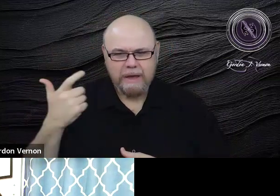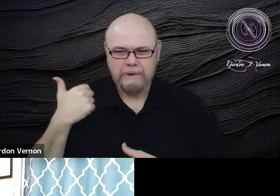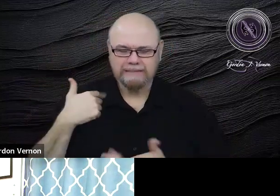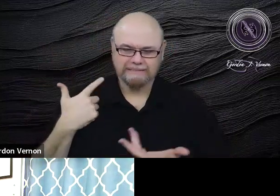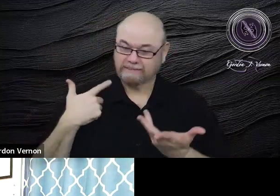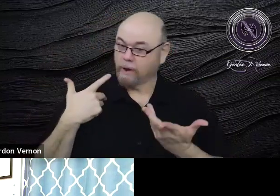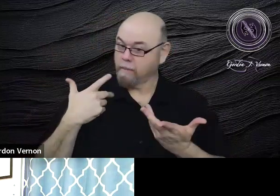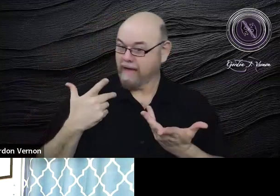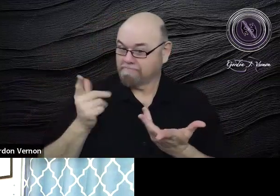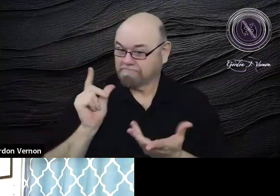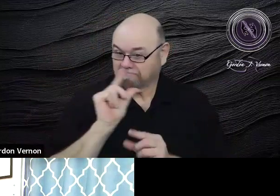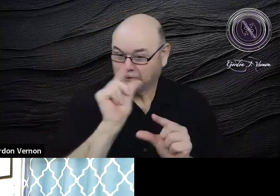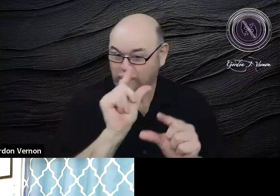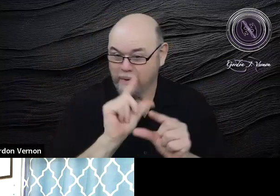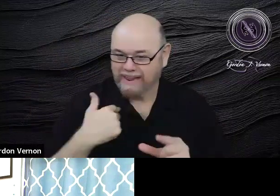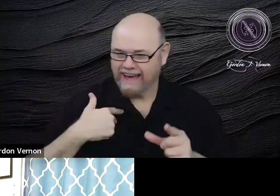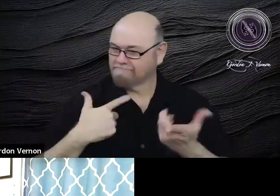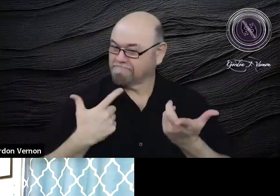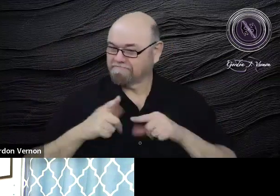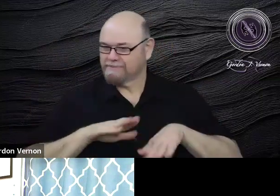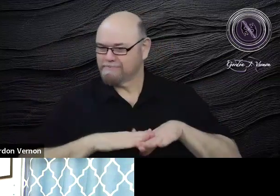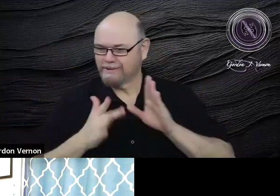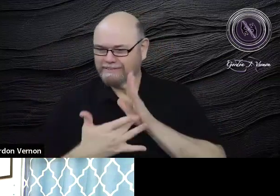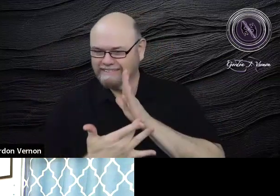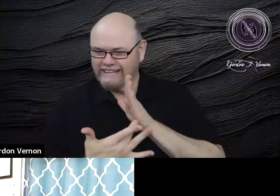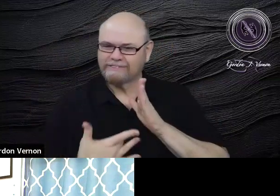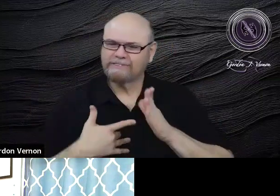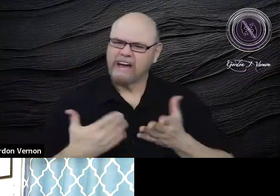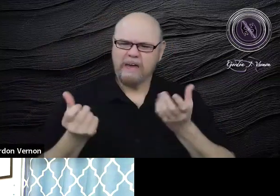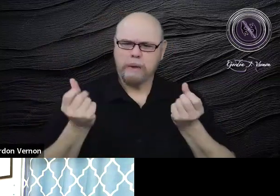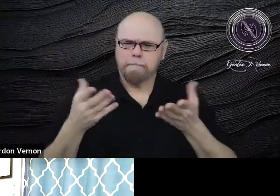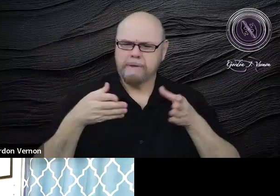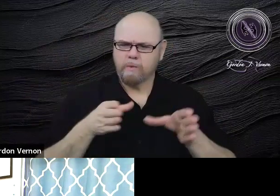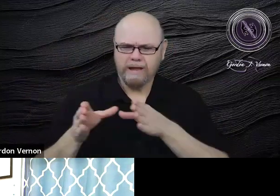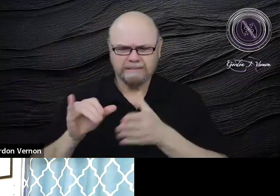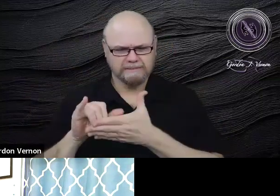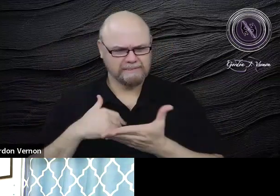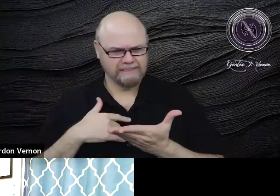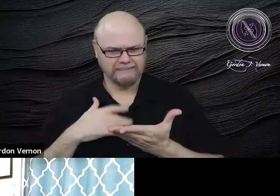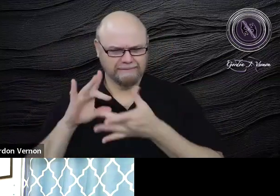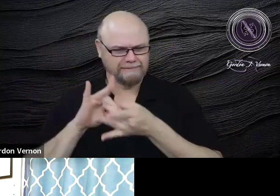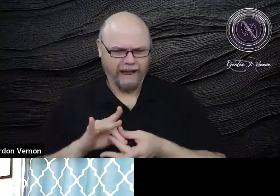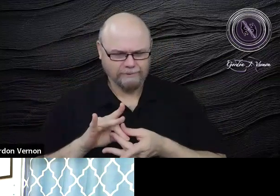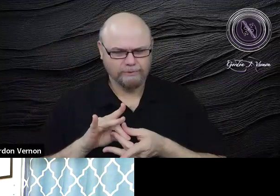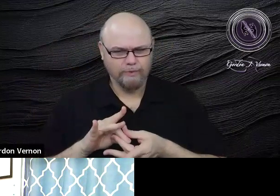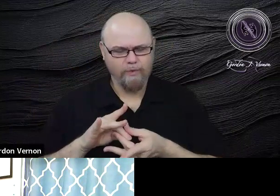in noise. And it was an adaptive test that determined the threshold, the SNR threshold that participants